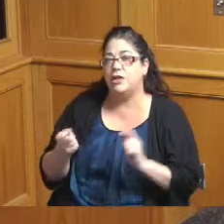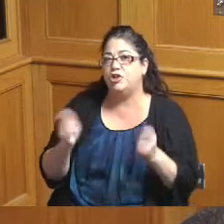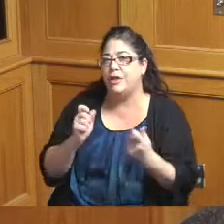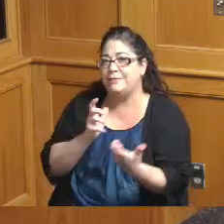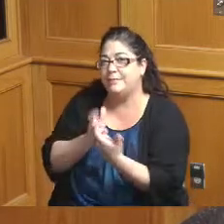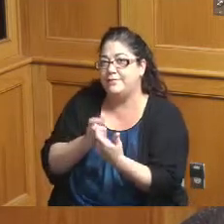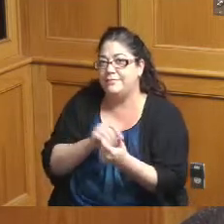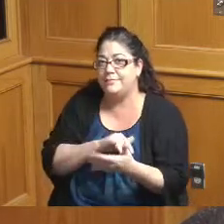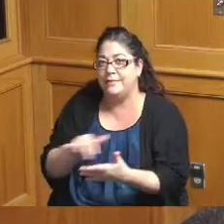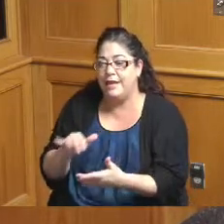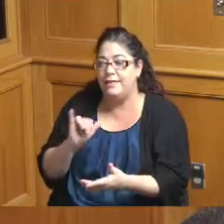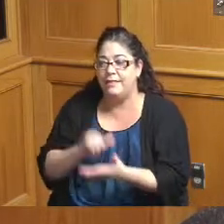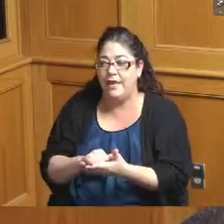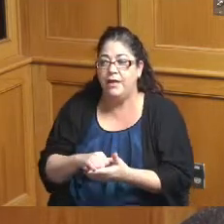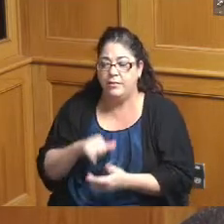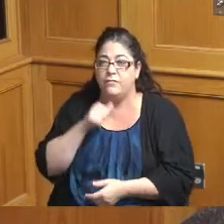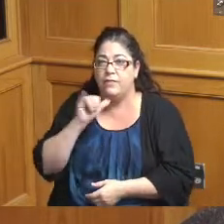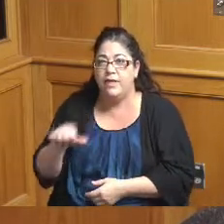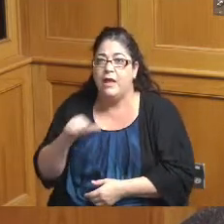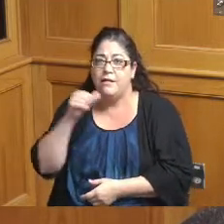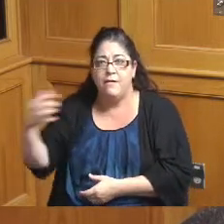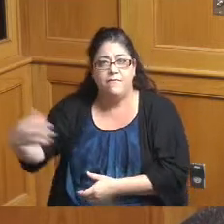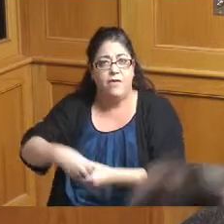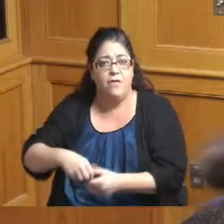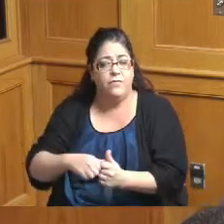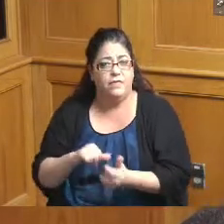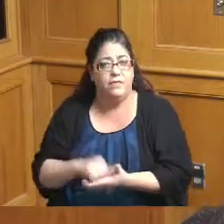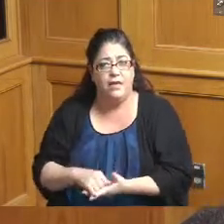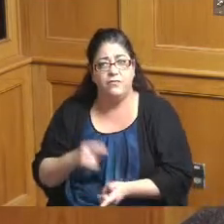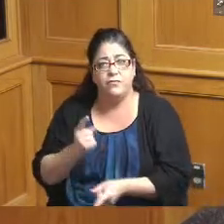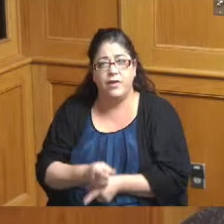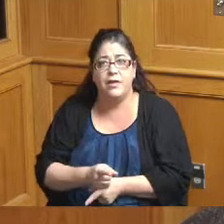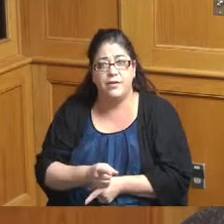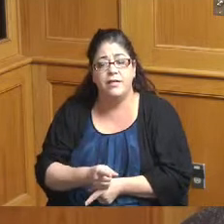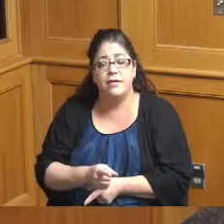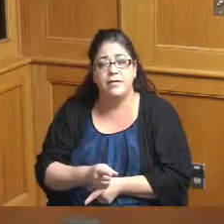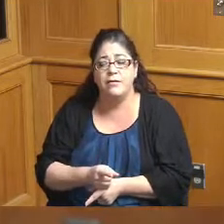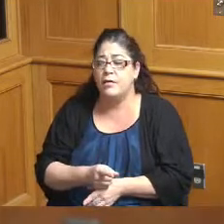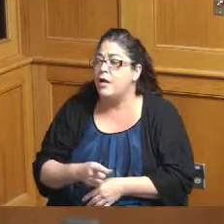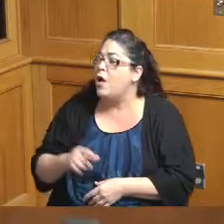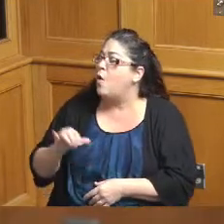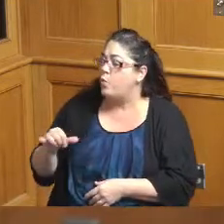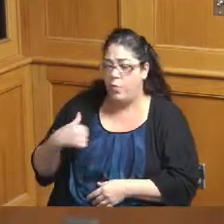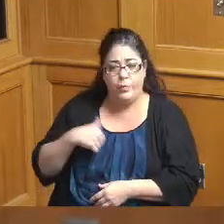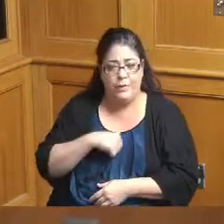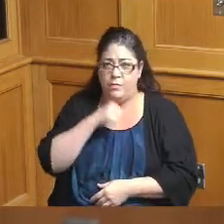going to be involved or how did that not happen I don't think it was ever it was all the market rate